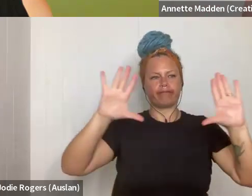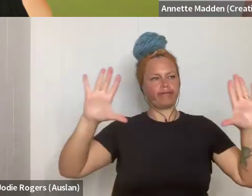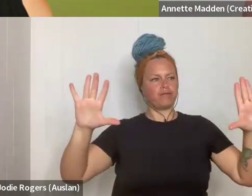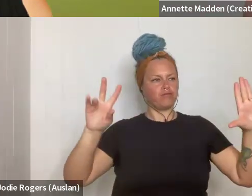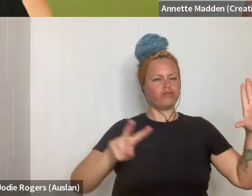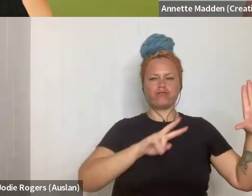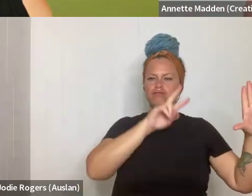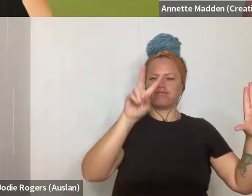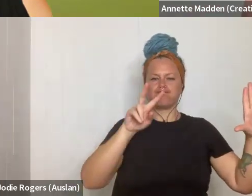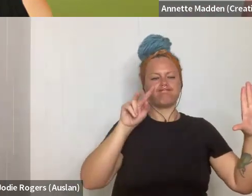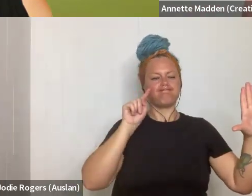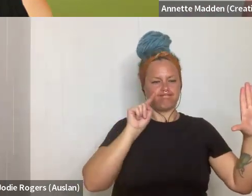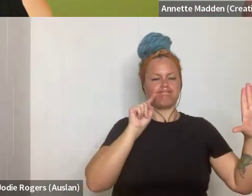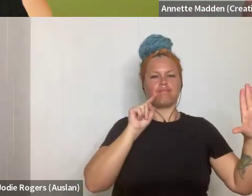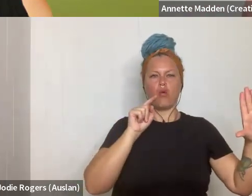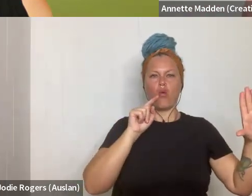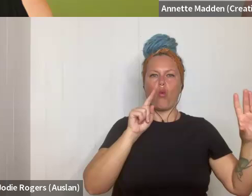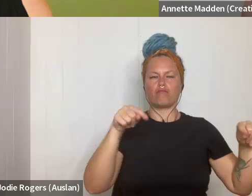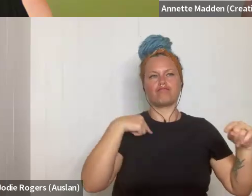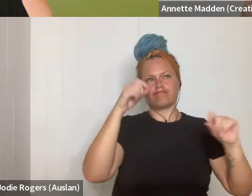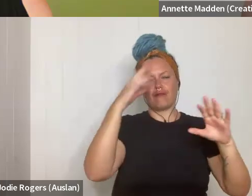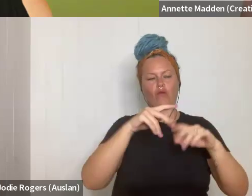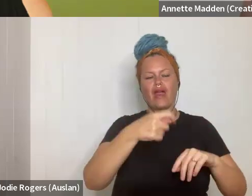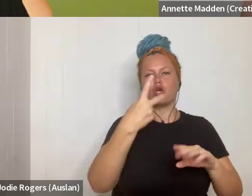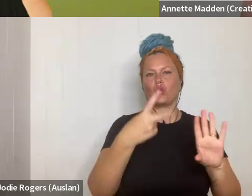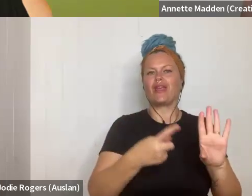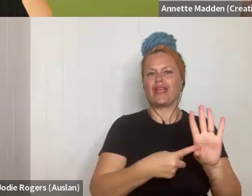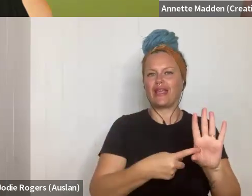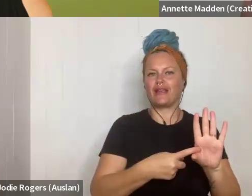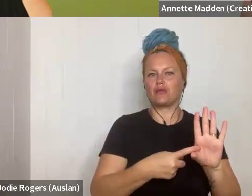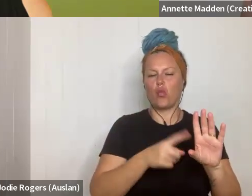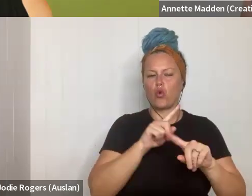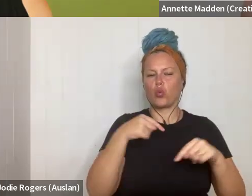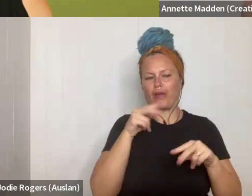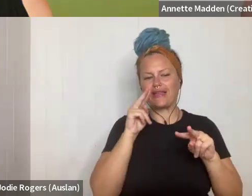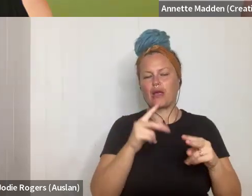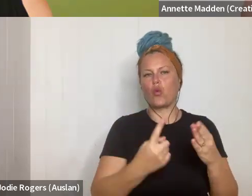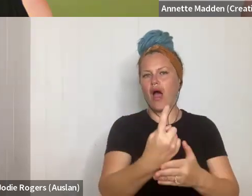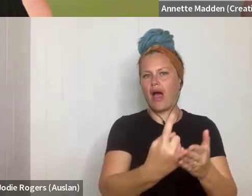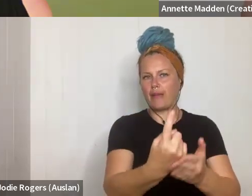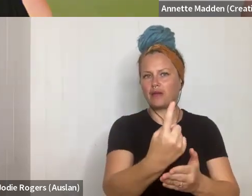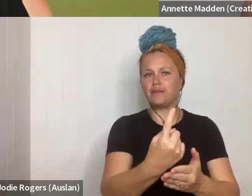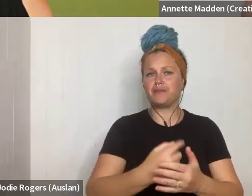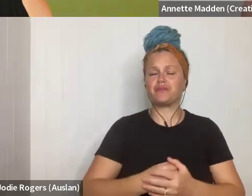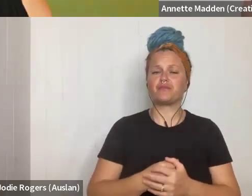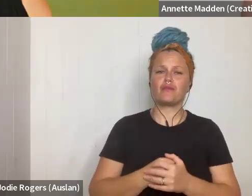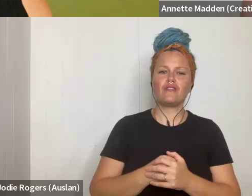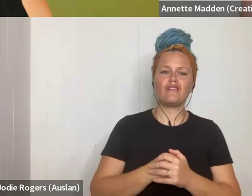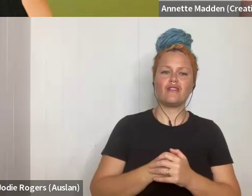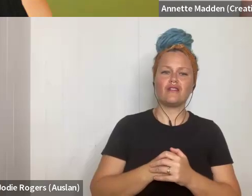than prioritising any one thing within the activity that you are hoping to undertake, it's really like, this is the holistic vision